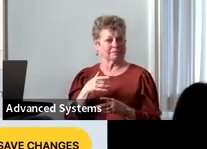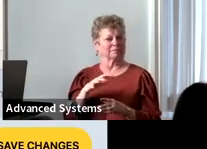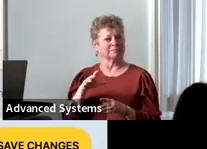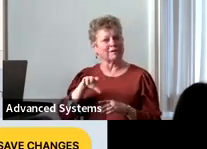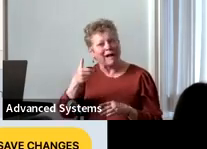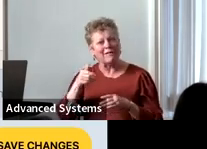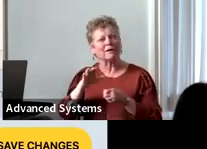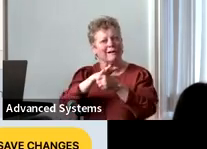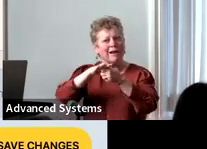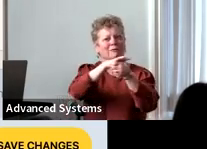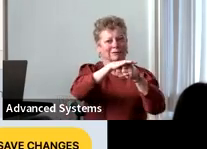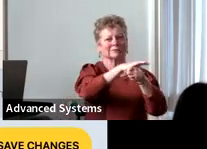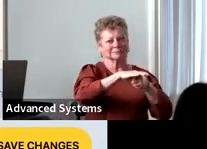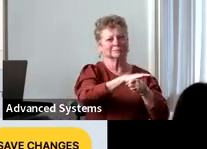all the other regions of our province.